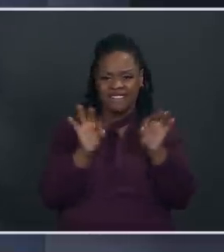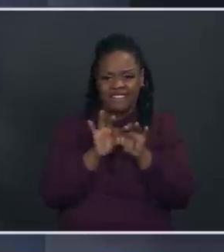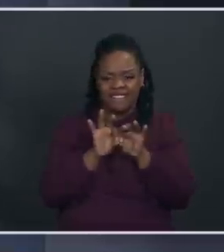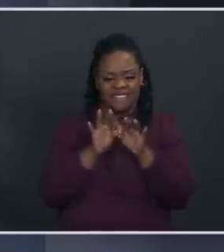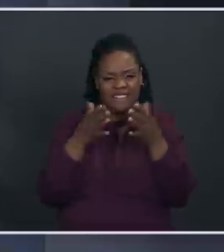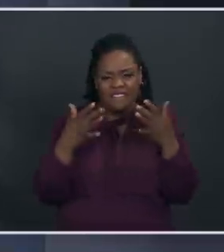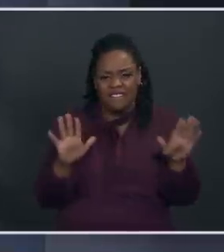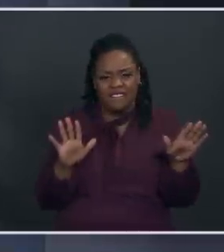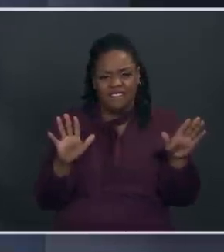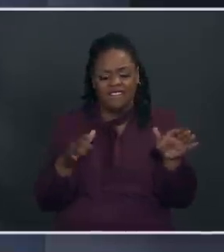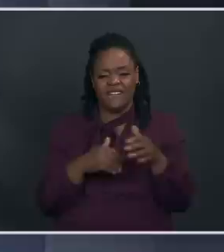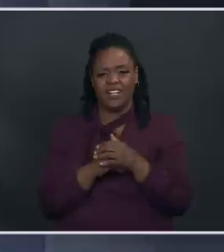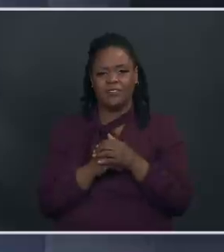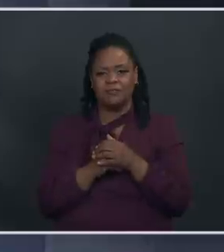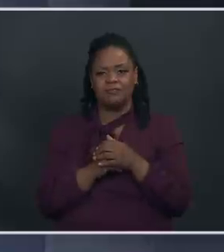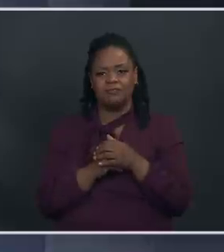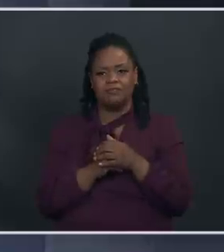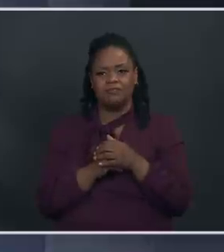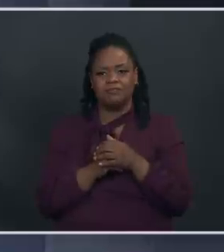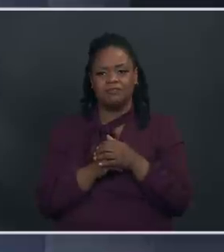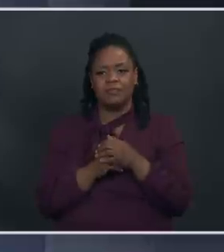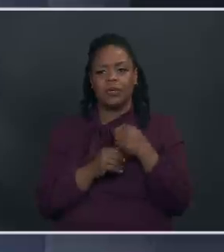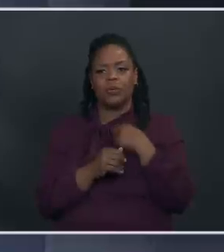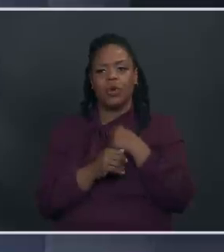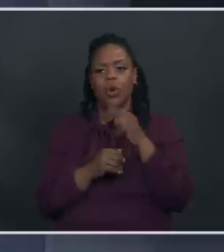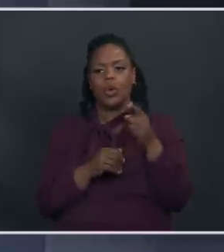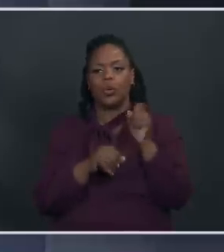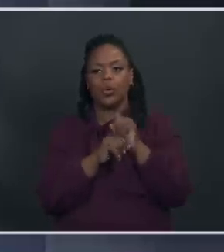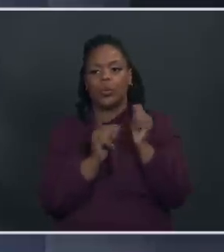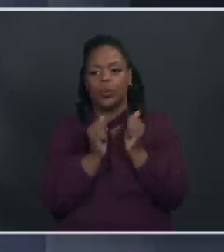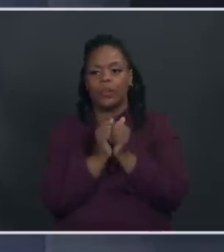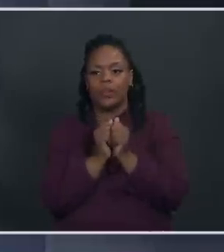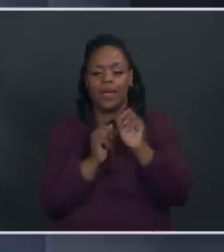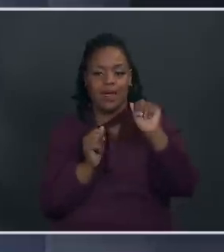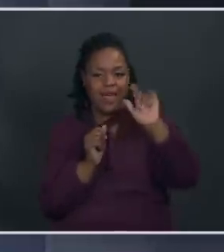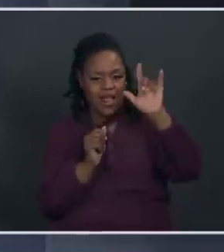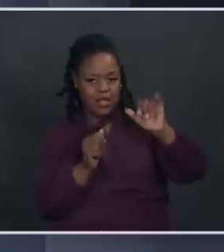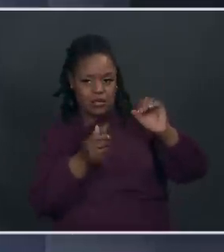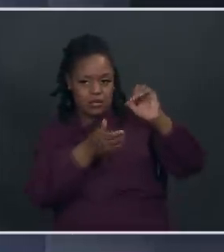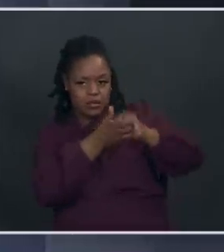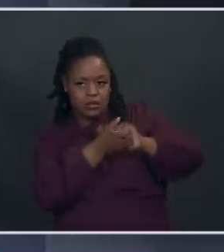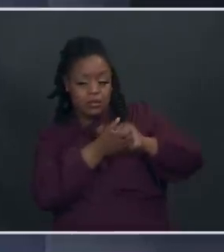by trusted U.S. and allied companies. Again, we'll take many more questions tomorrow.